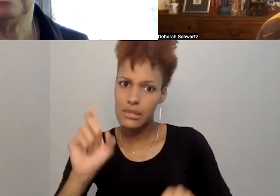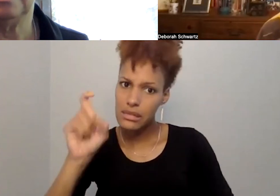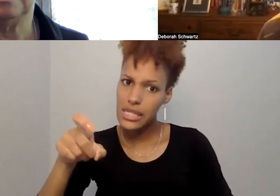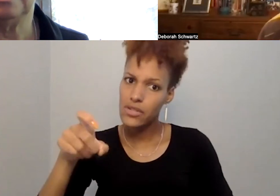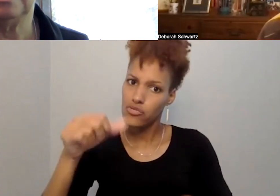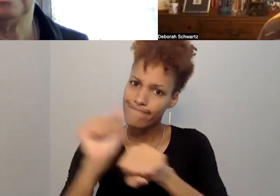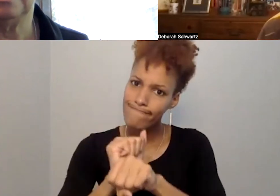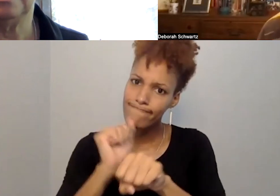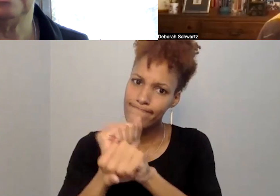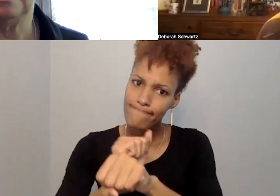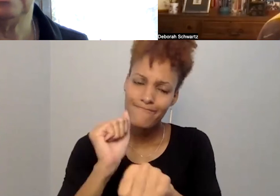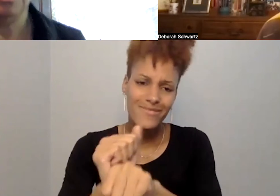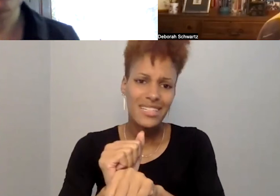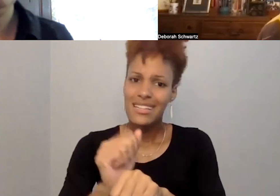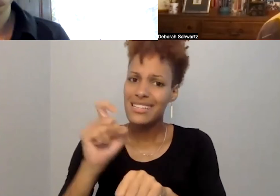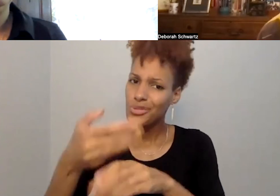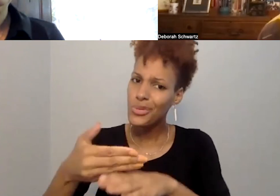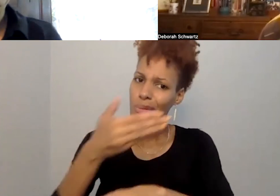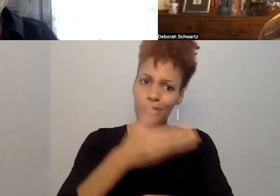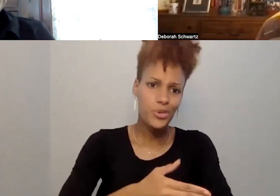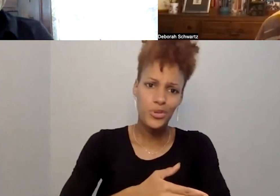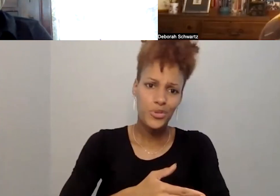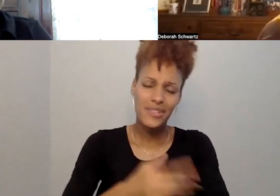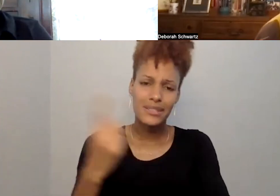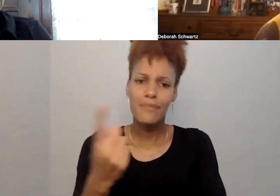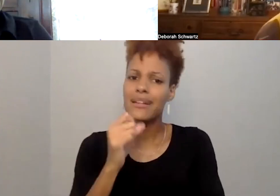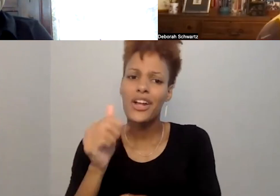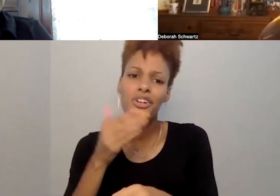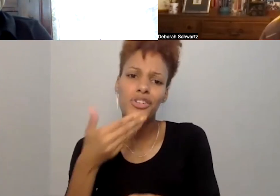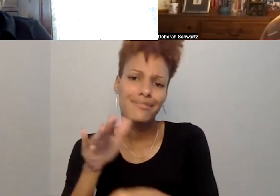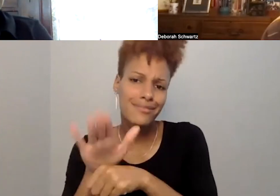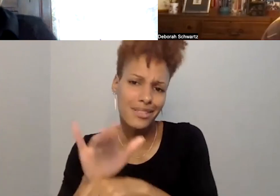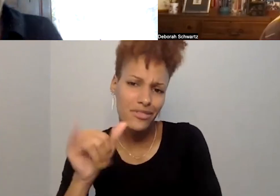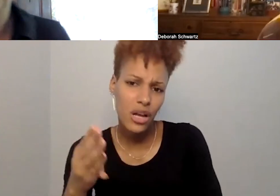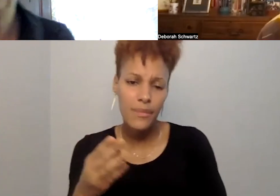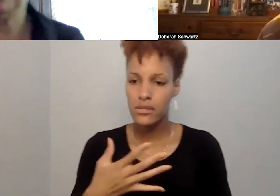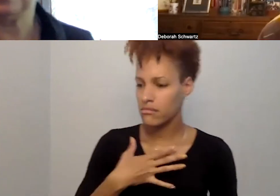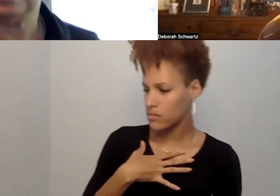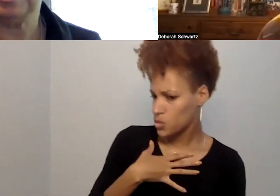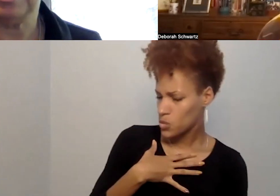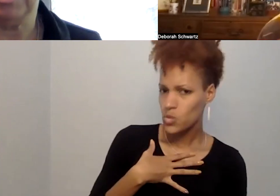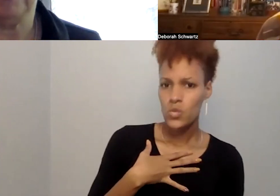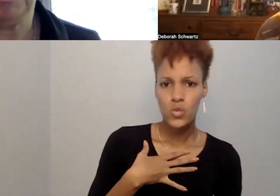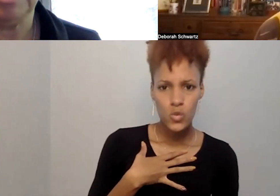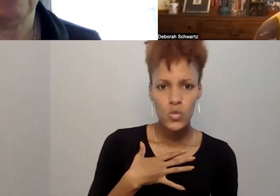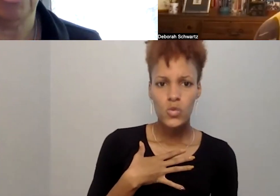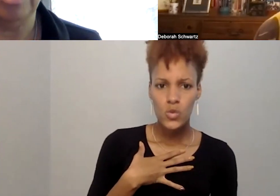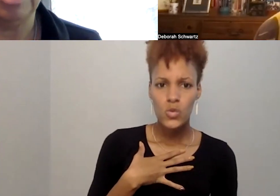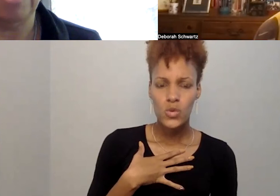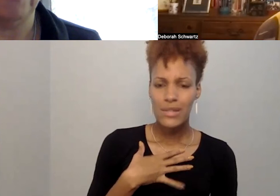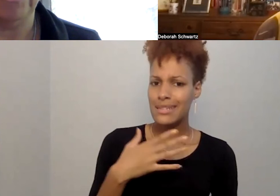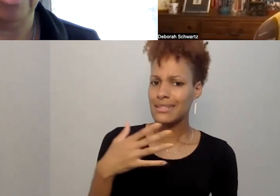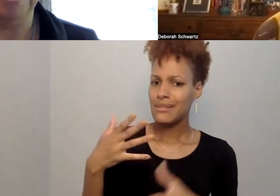aren't doing a good enough job with. Oh, that's a- you know, that's- you left me with a tough a tough